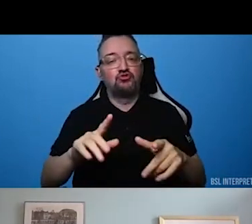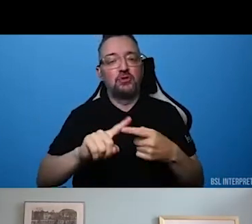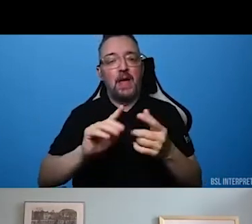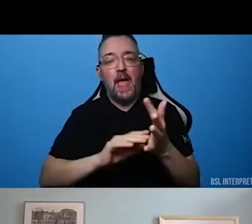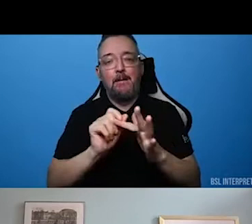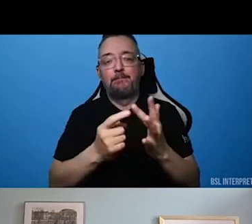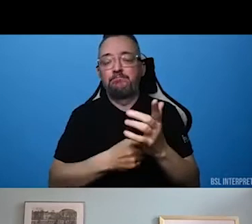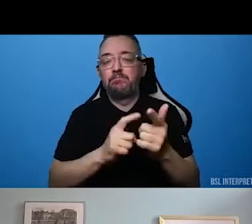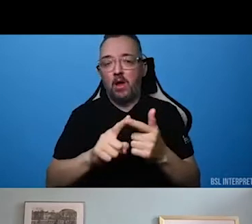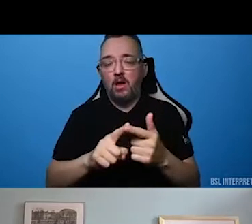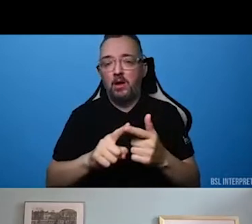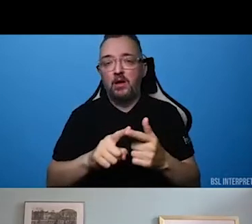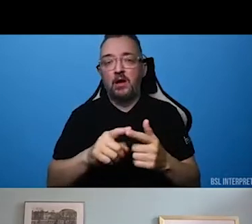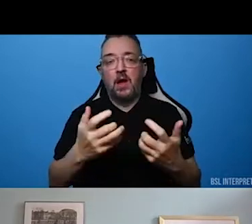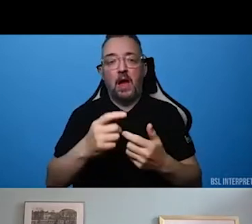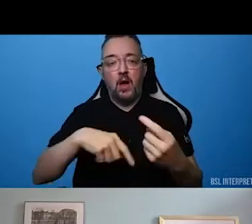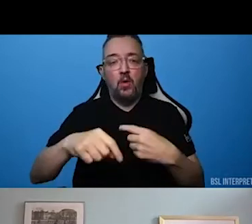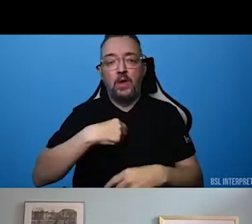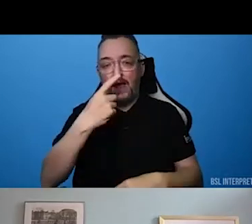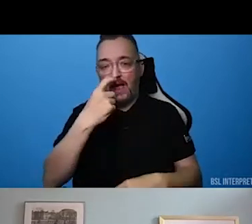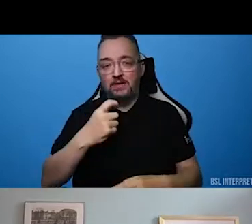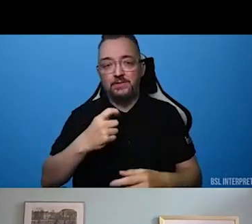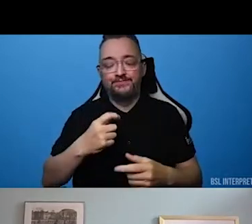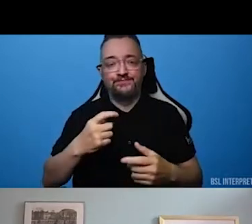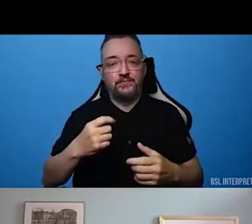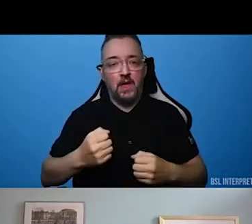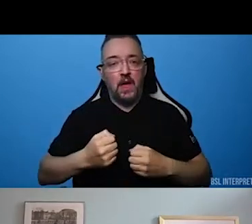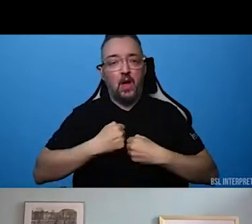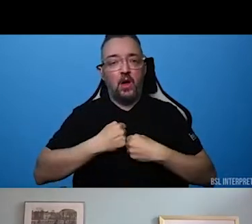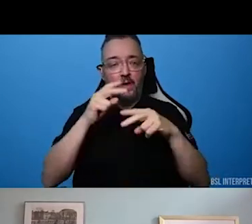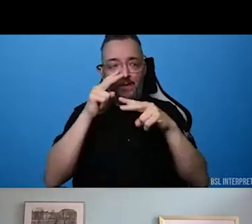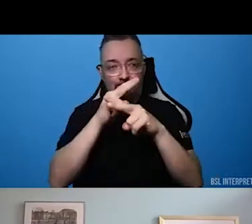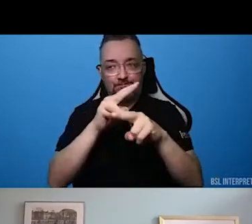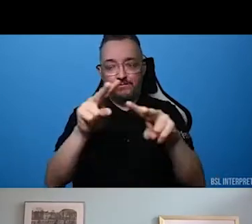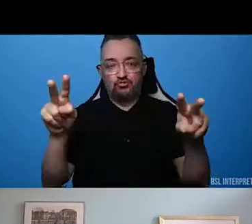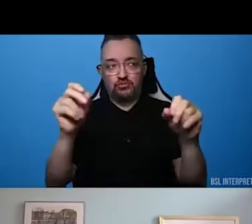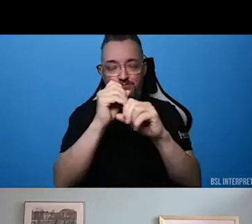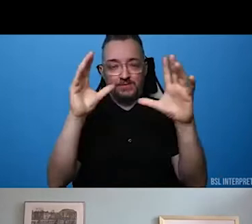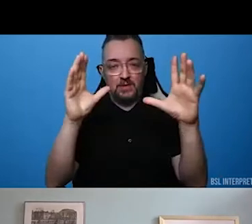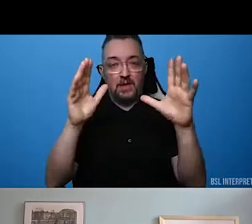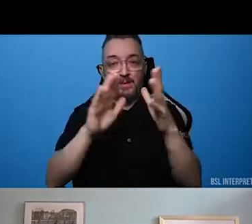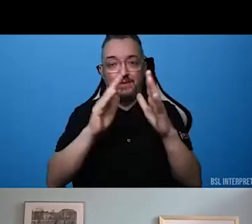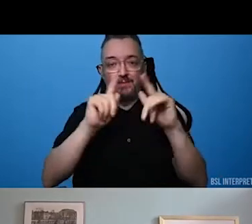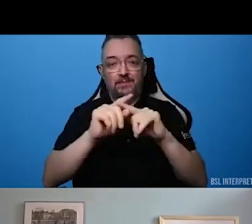'we may organize a field of vision or hearing, in order not to see or pick up